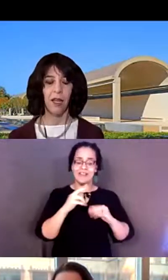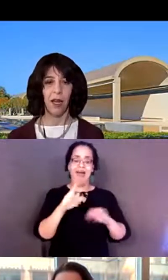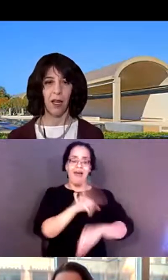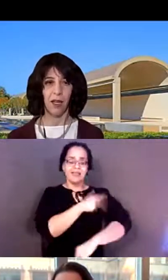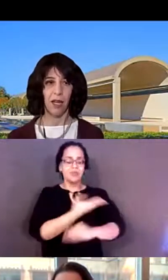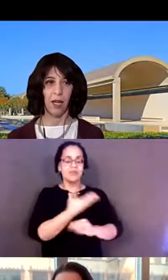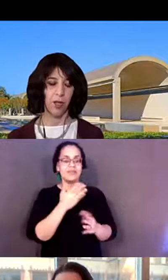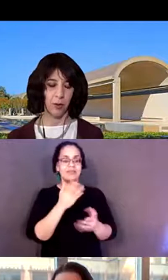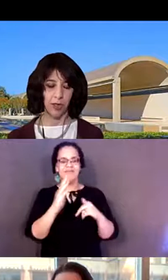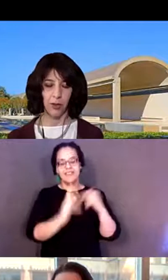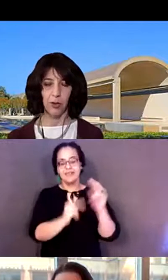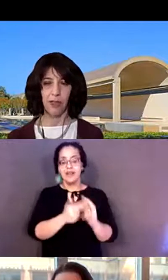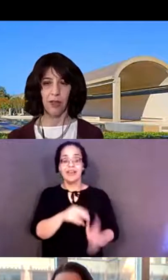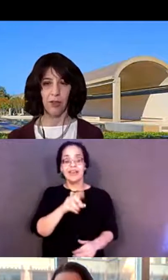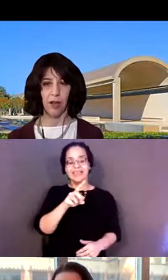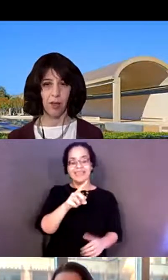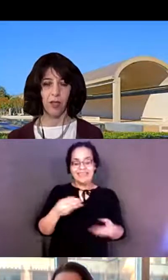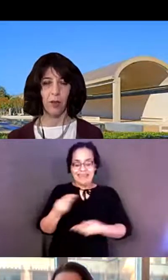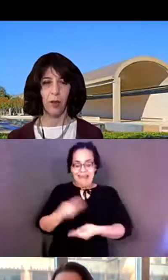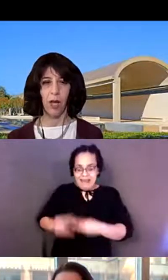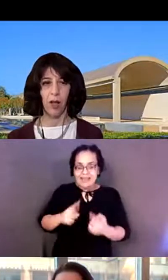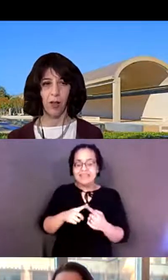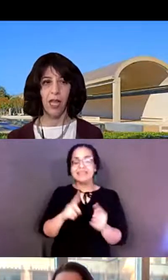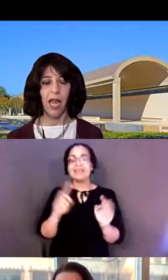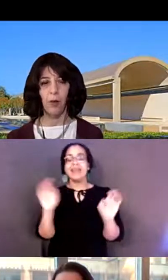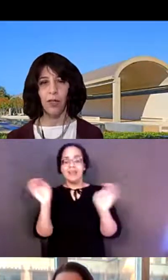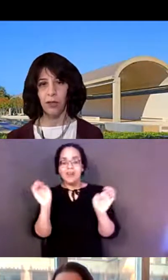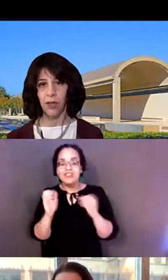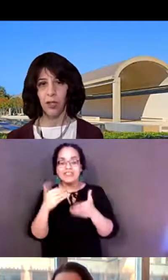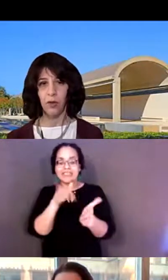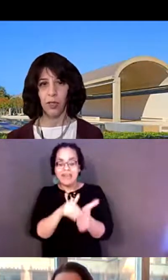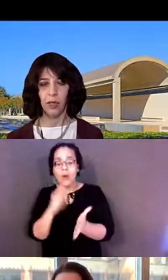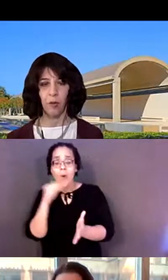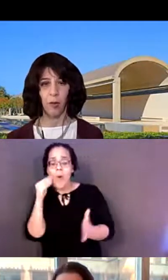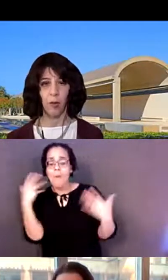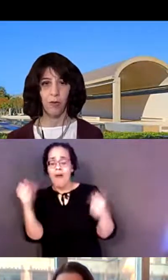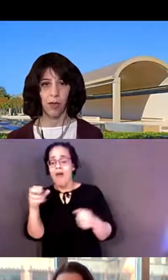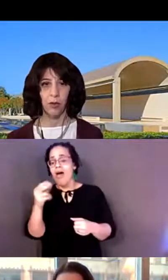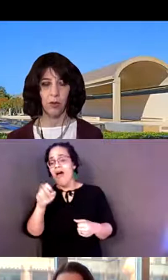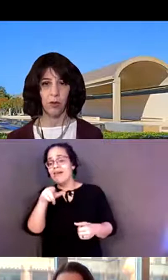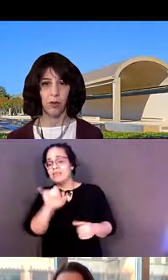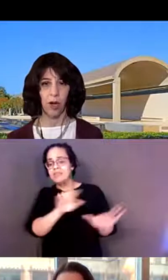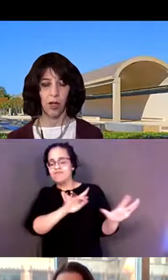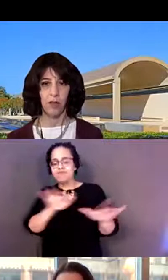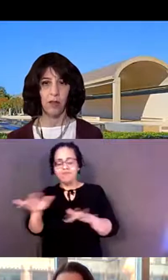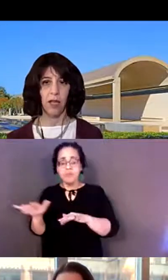uh ambulatory surgery centers, hospice, home health and we survey using both